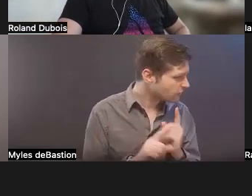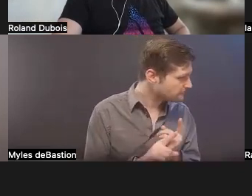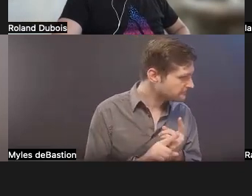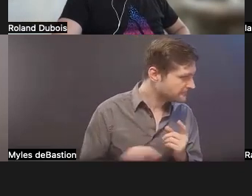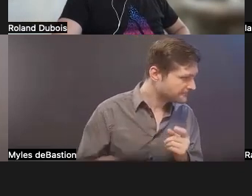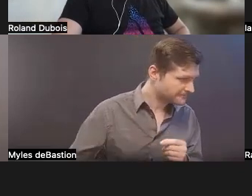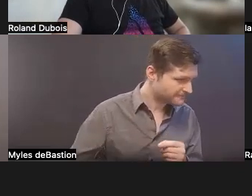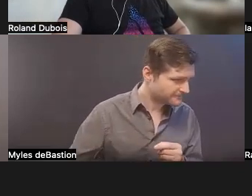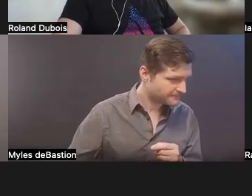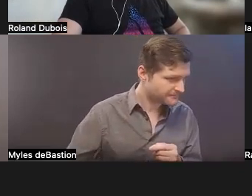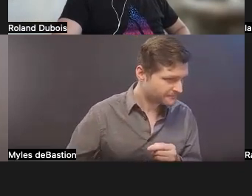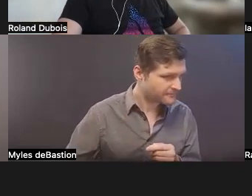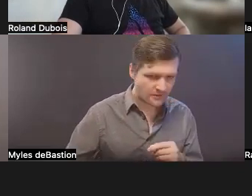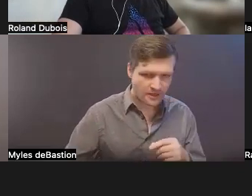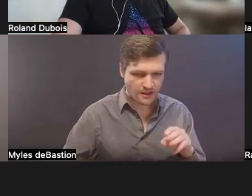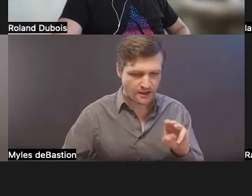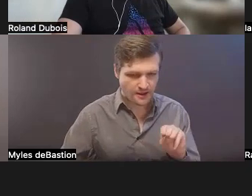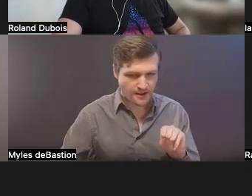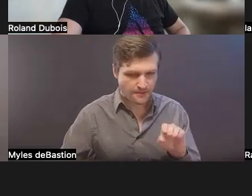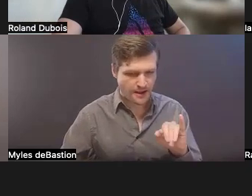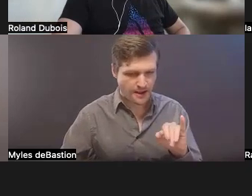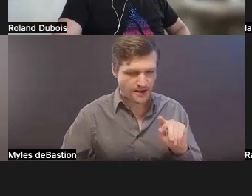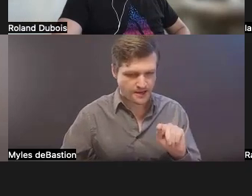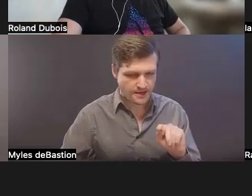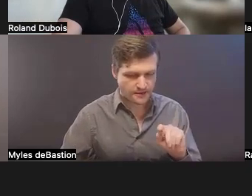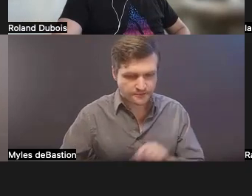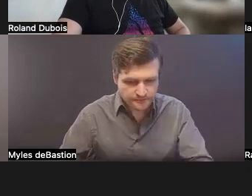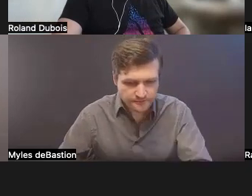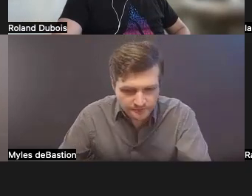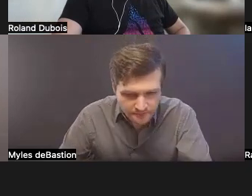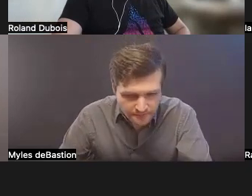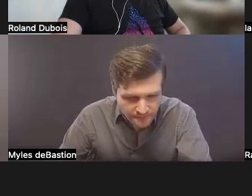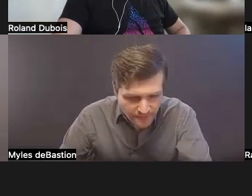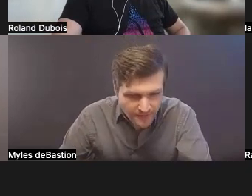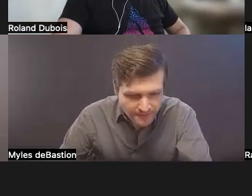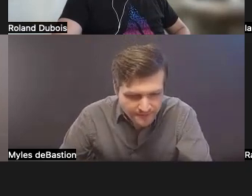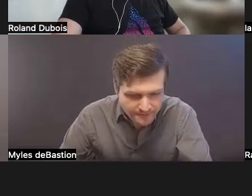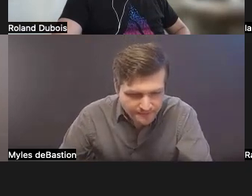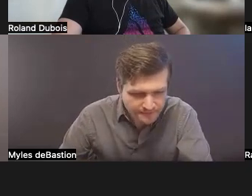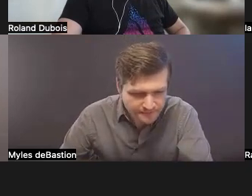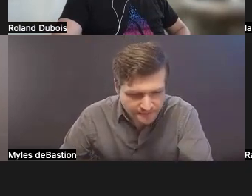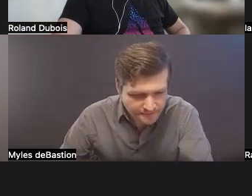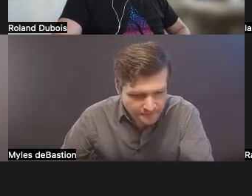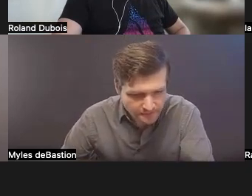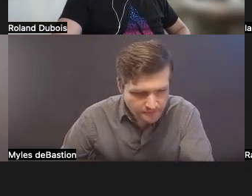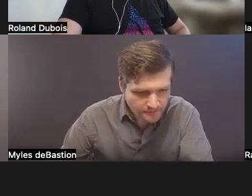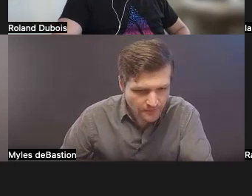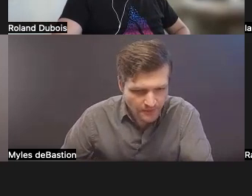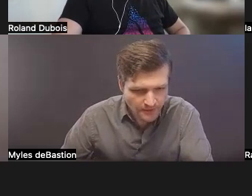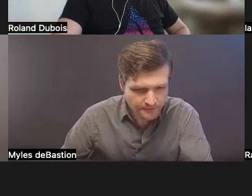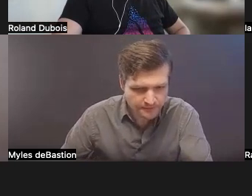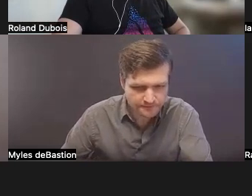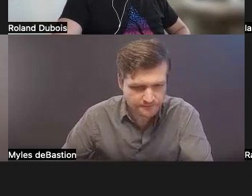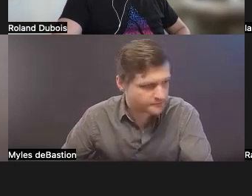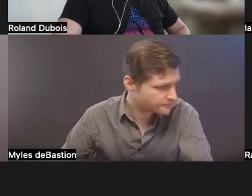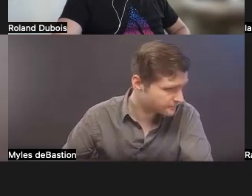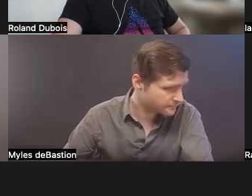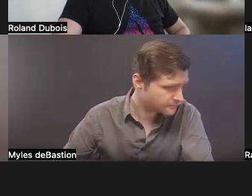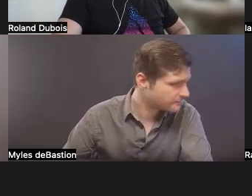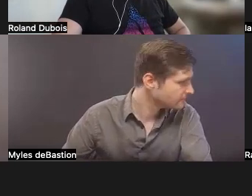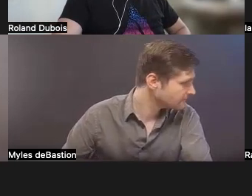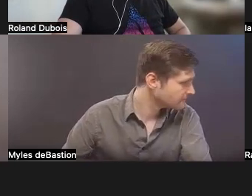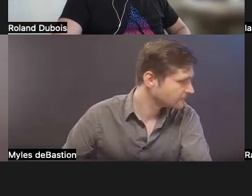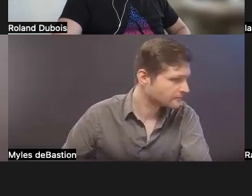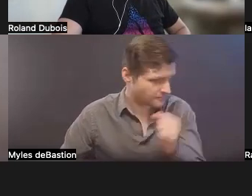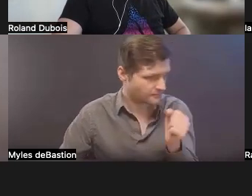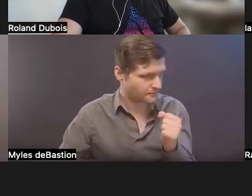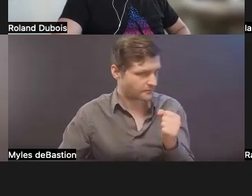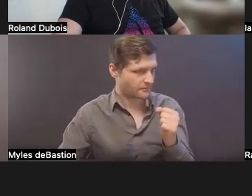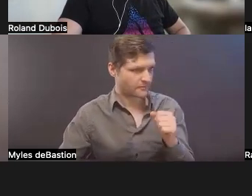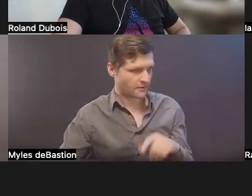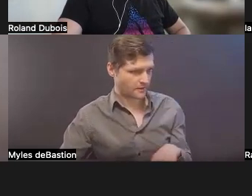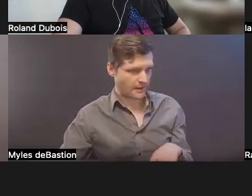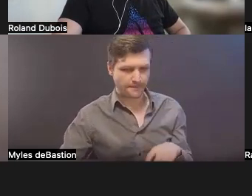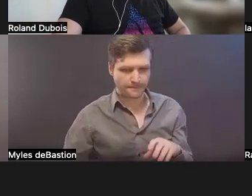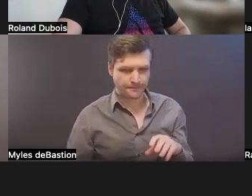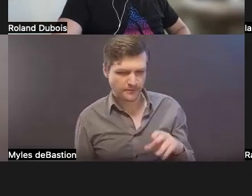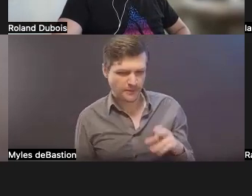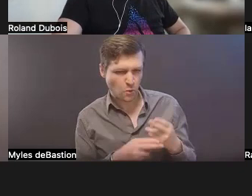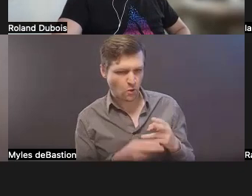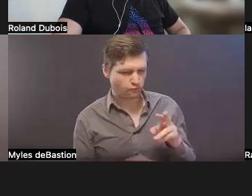Ok. Let me see the captions here. Ok.